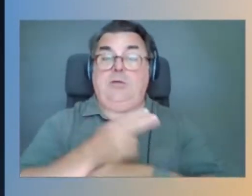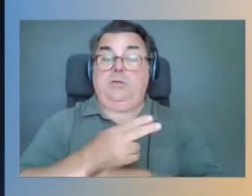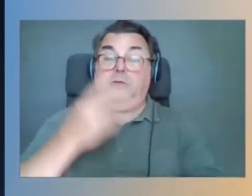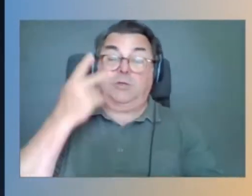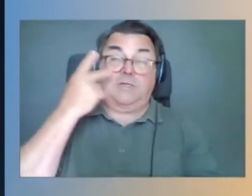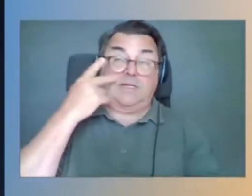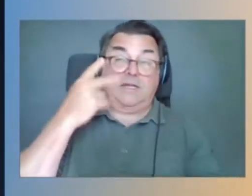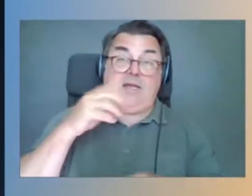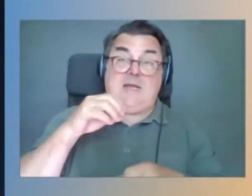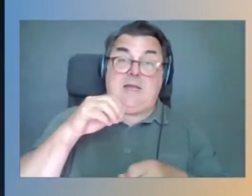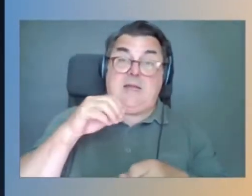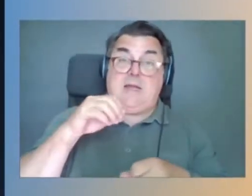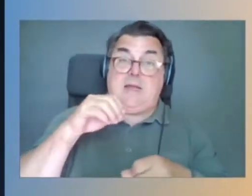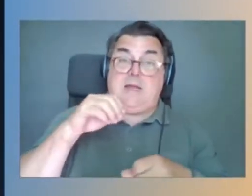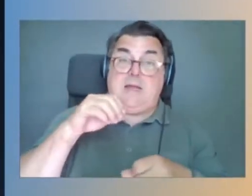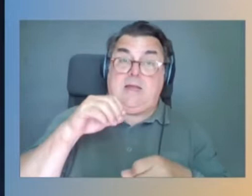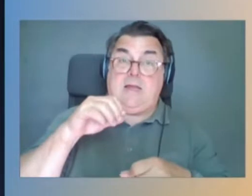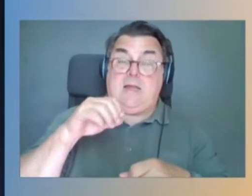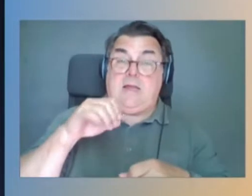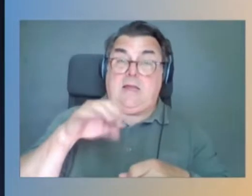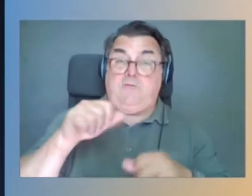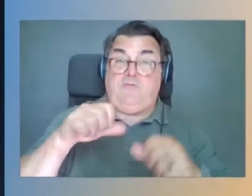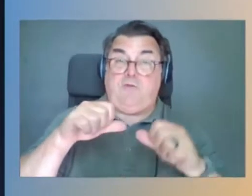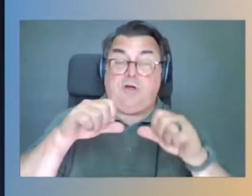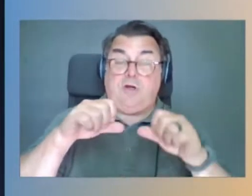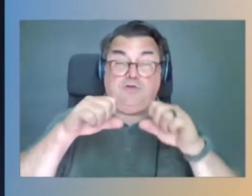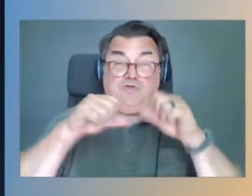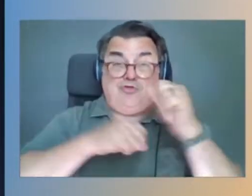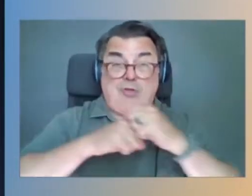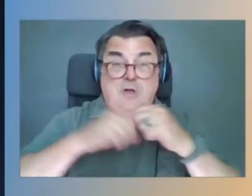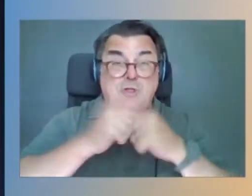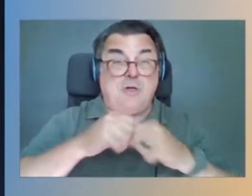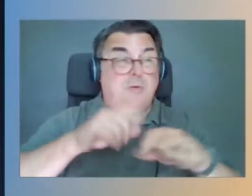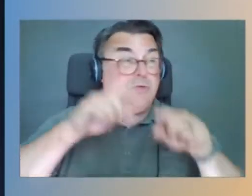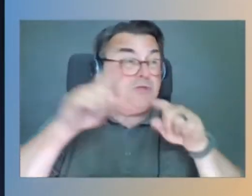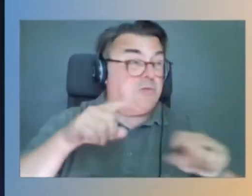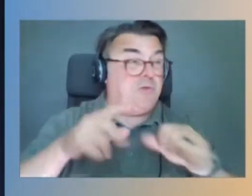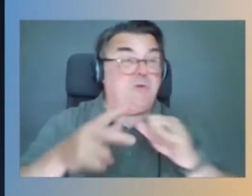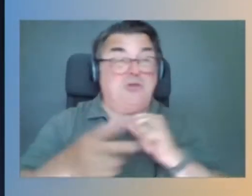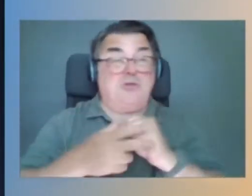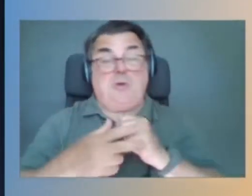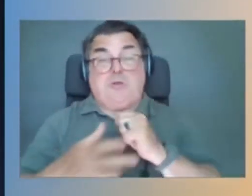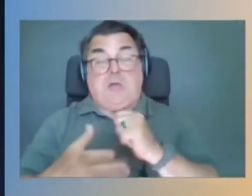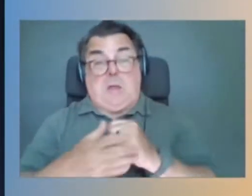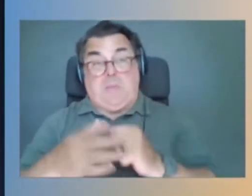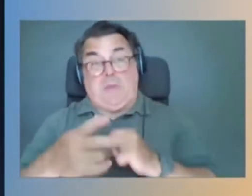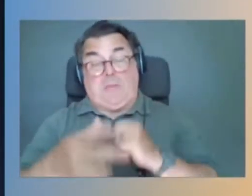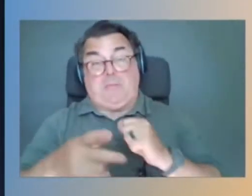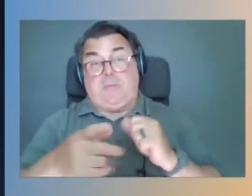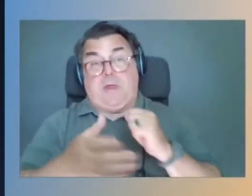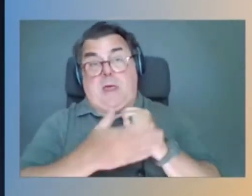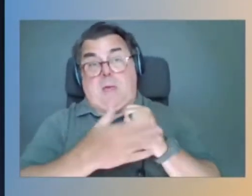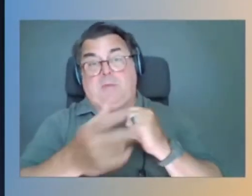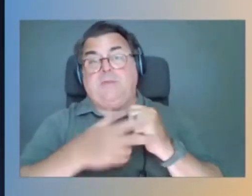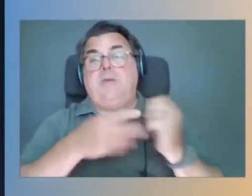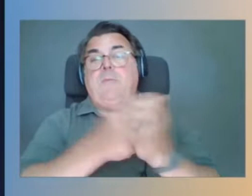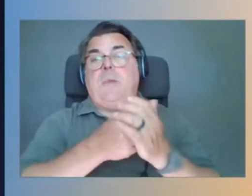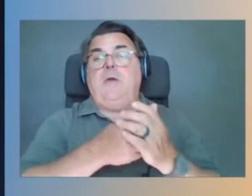like compute and storage, pay as you go, which help them save money, also improve their infrastructure efficiency.